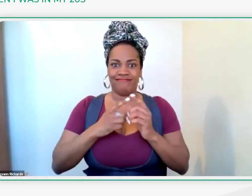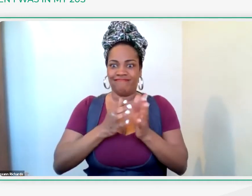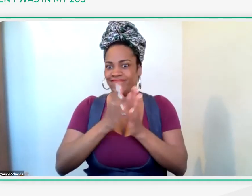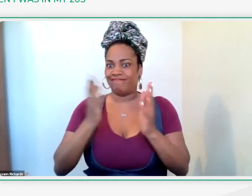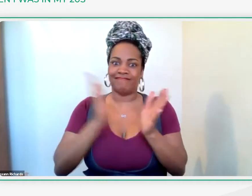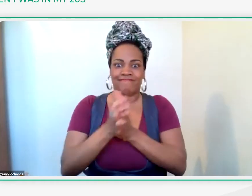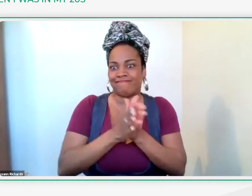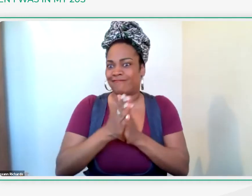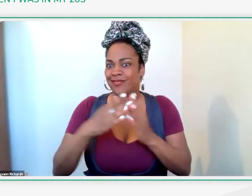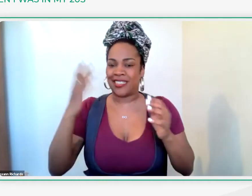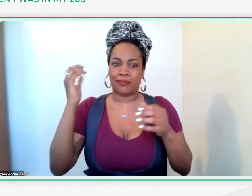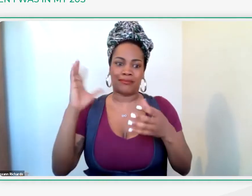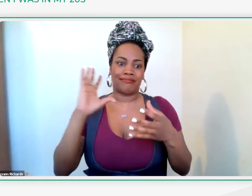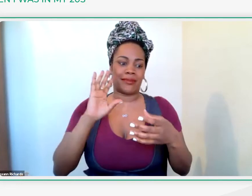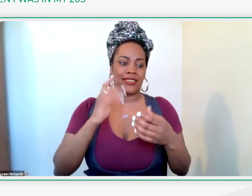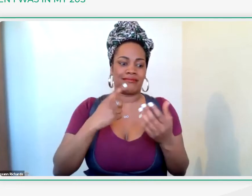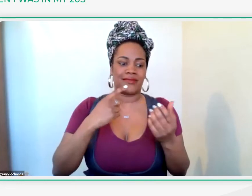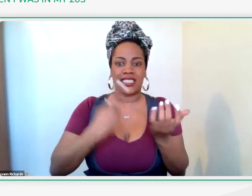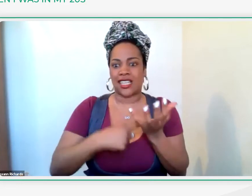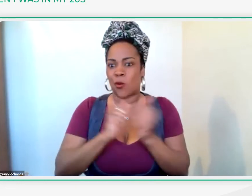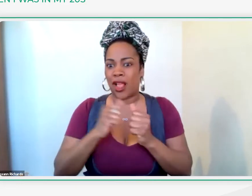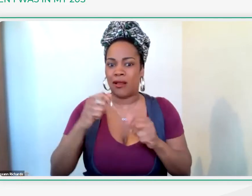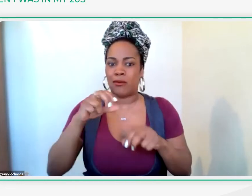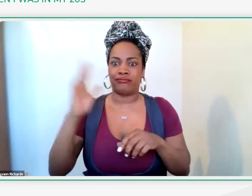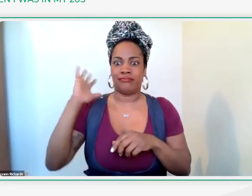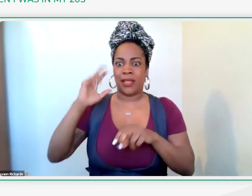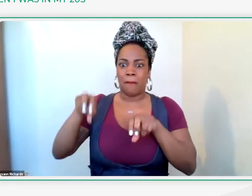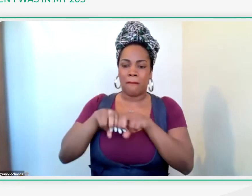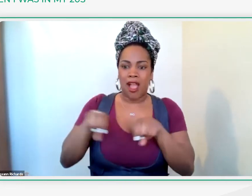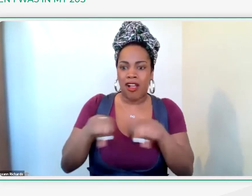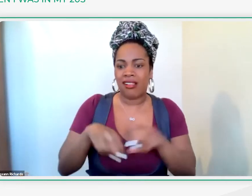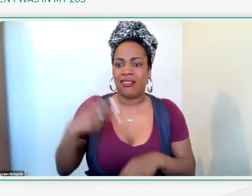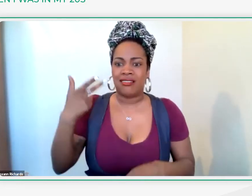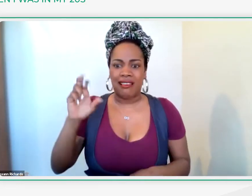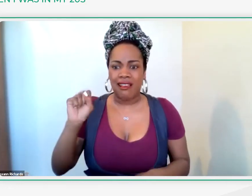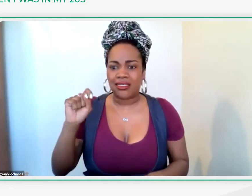of them I wouldn't be here to share the information.